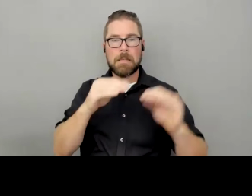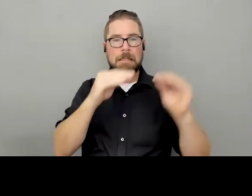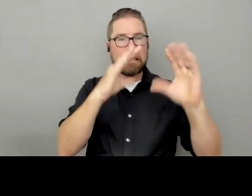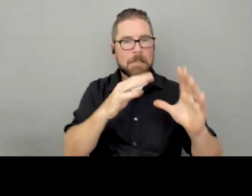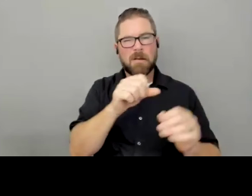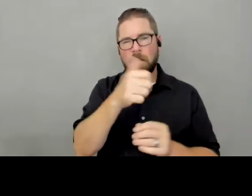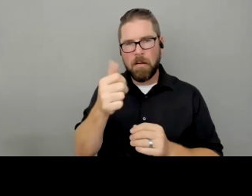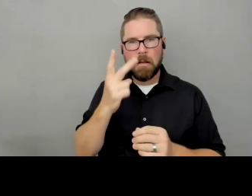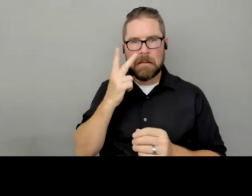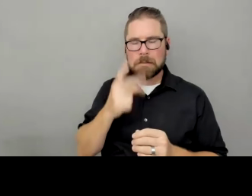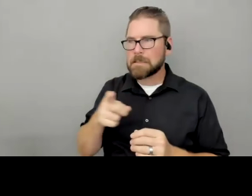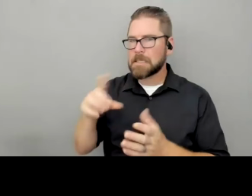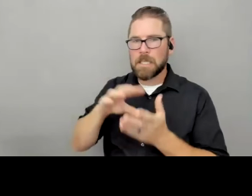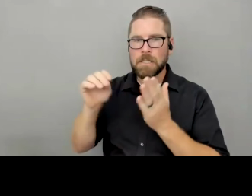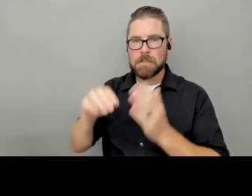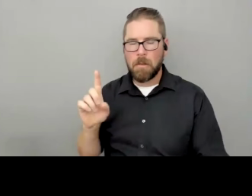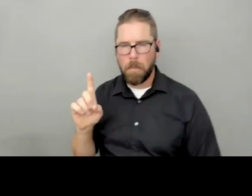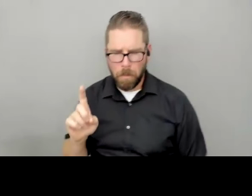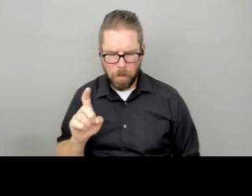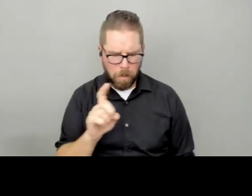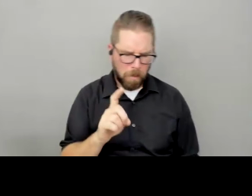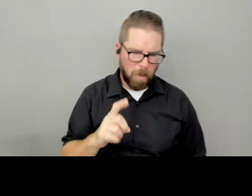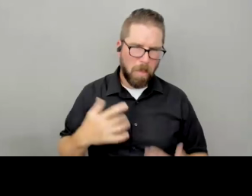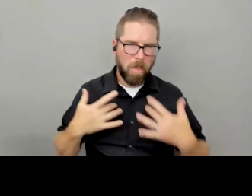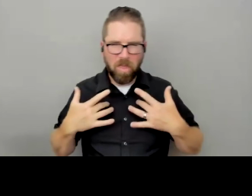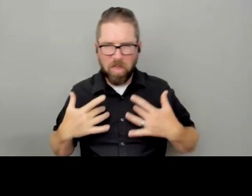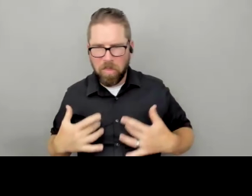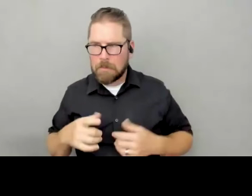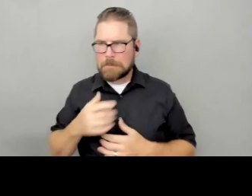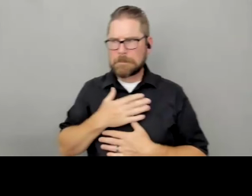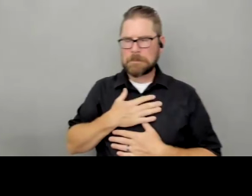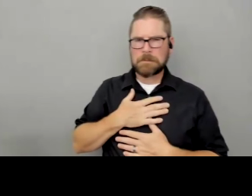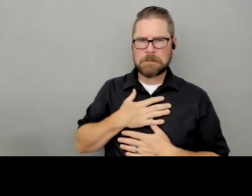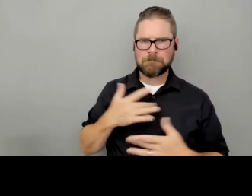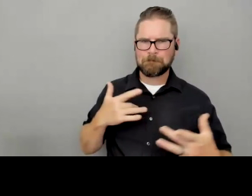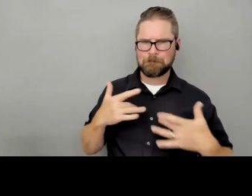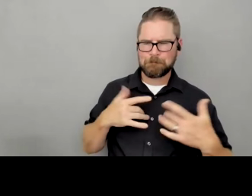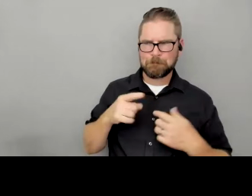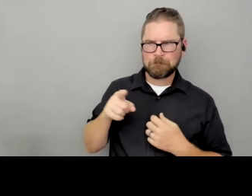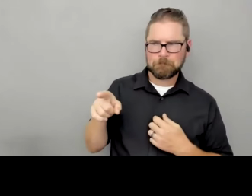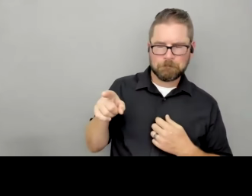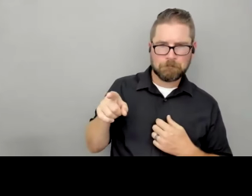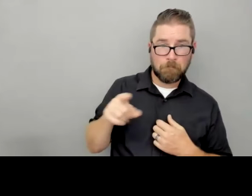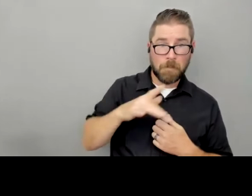and you have a specific concern about the psychosocial component with the student, then let us know that.